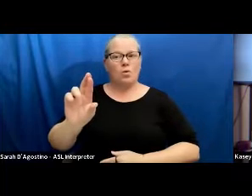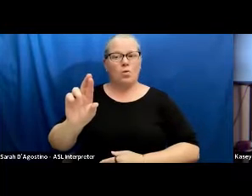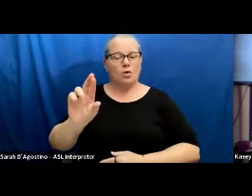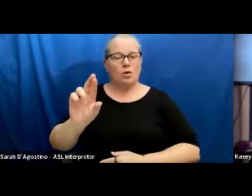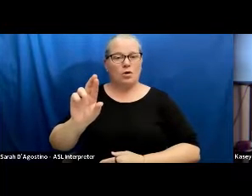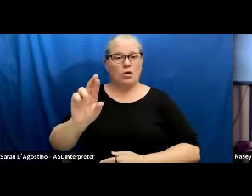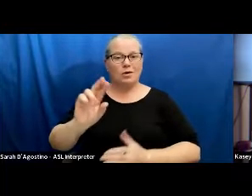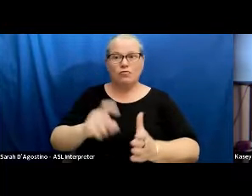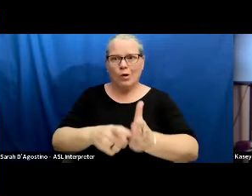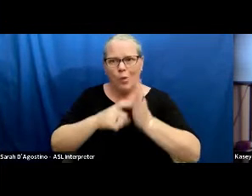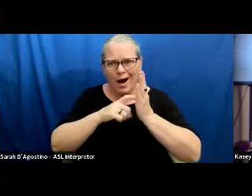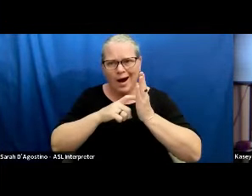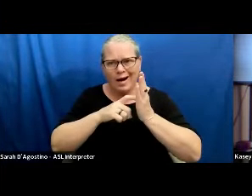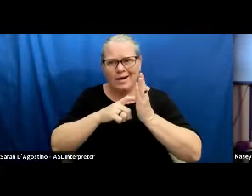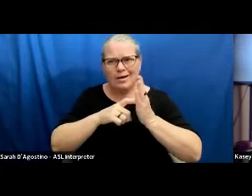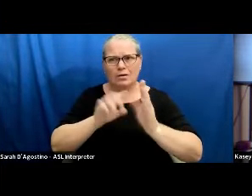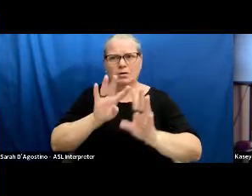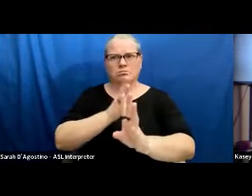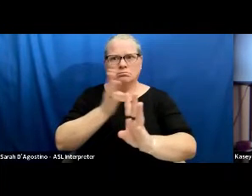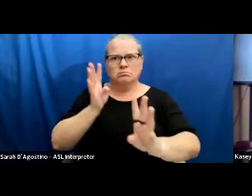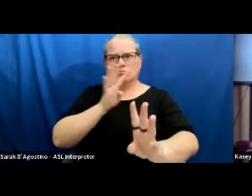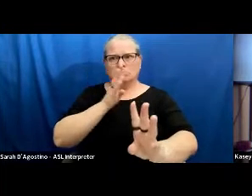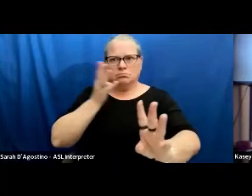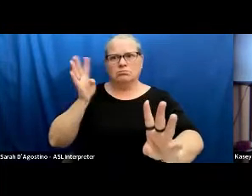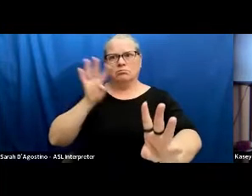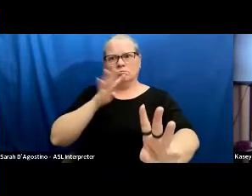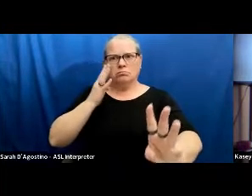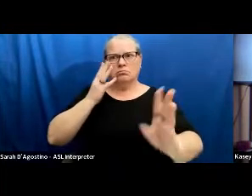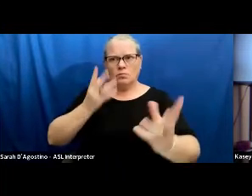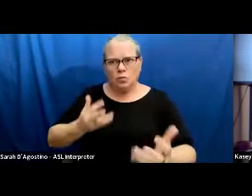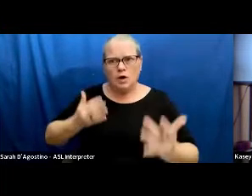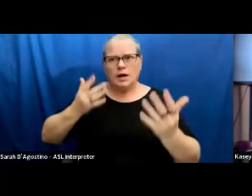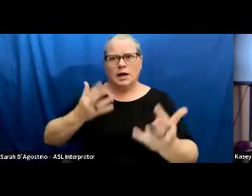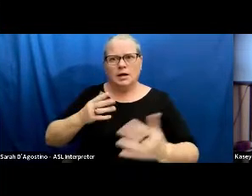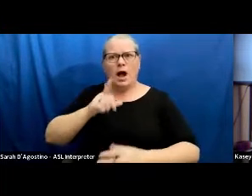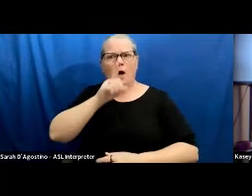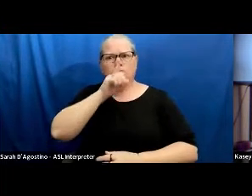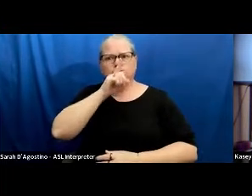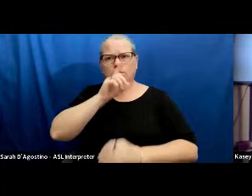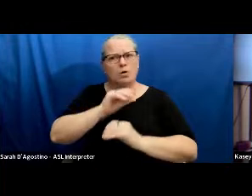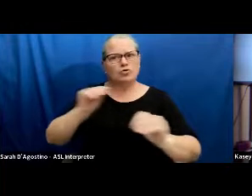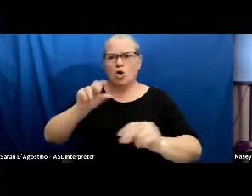wait in long lines and have not been provided chairs that would allow them to rest